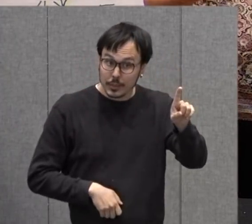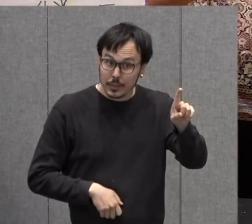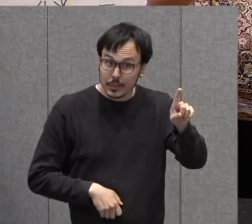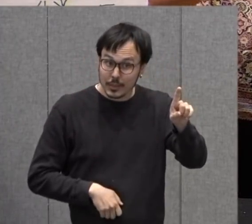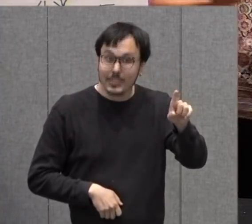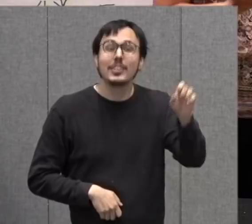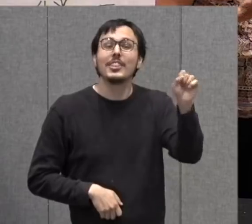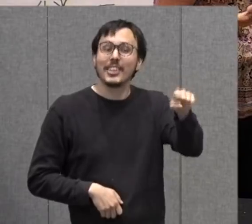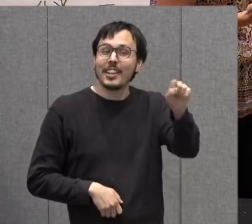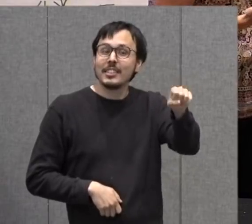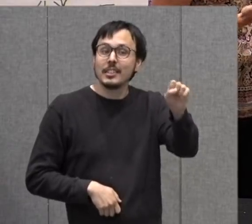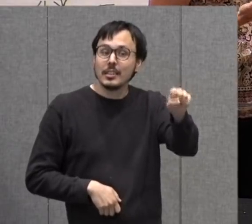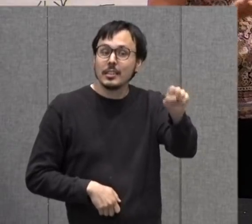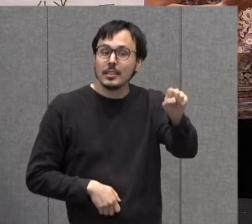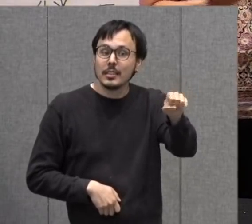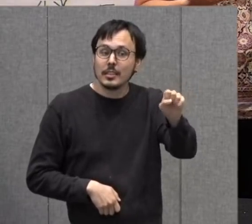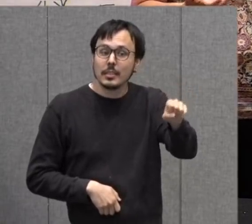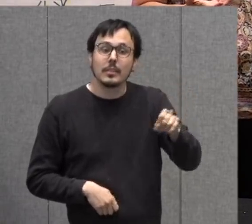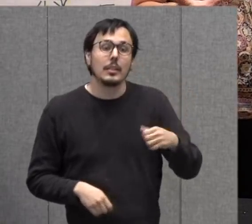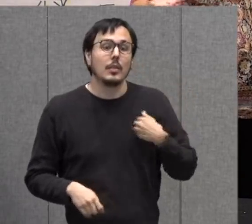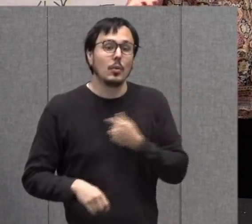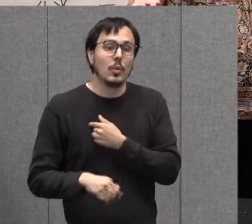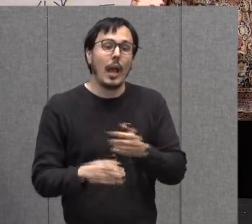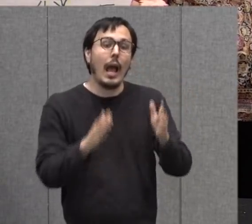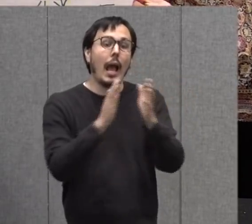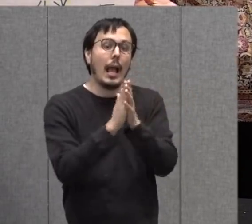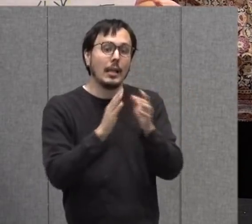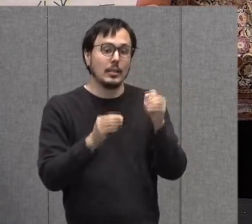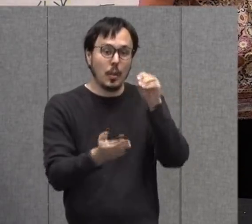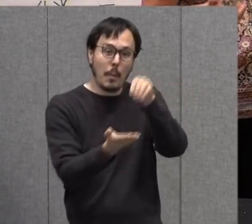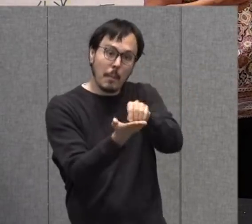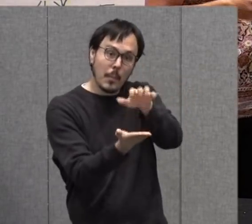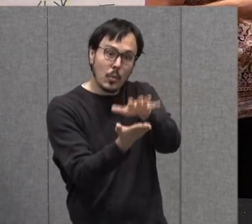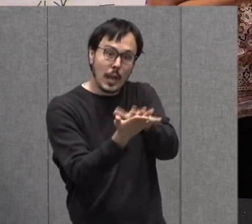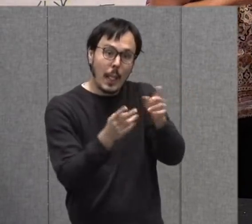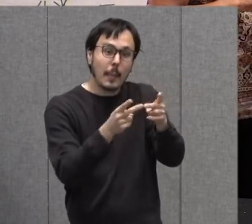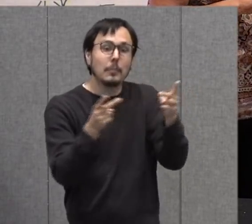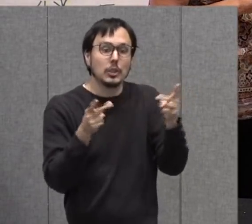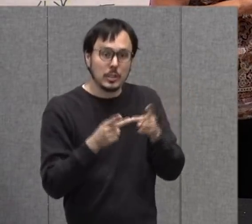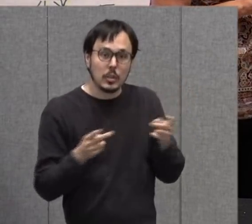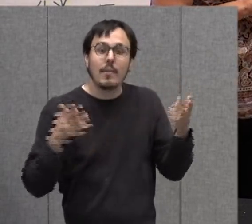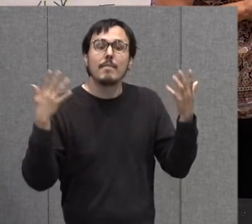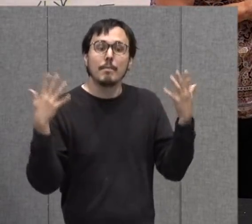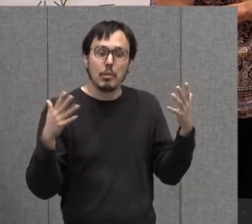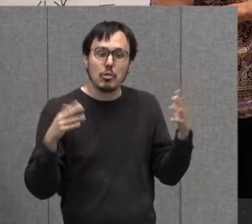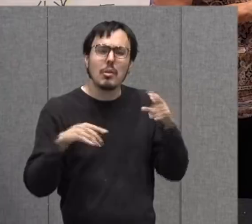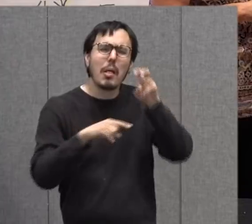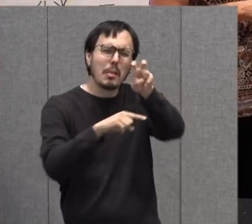Yeah, we were asked to mark the position so we have. So, let's go ahead and move on to the next one.